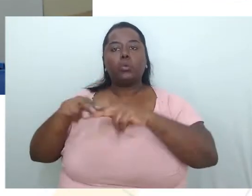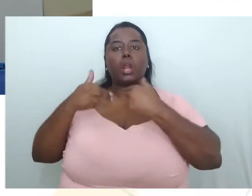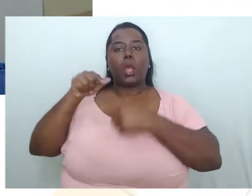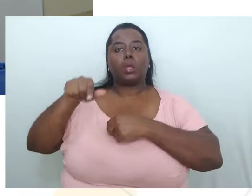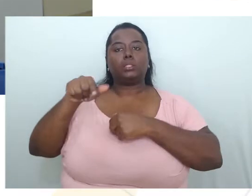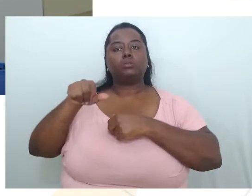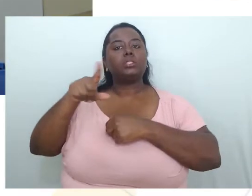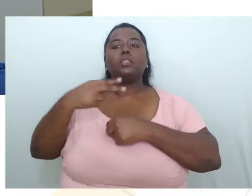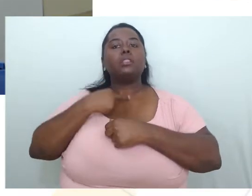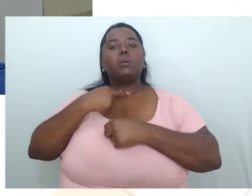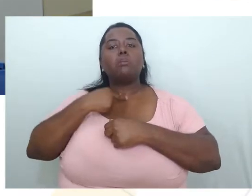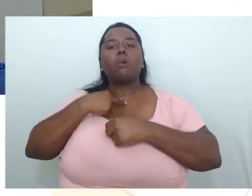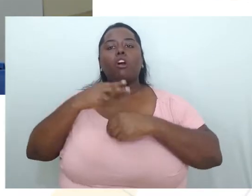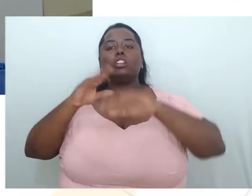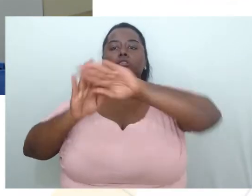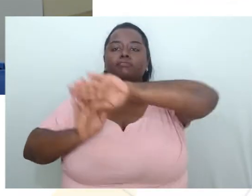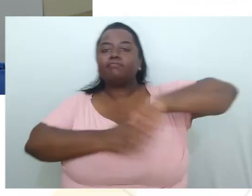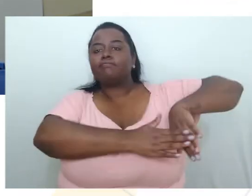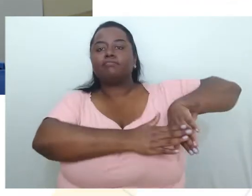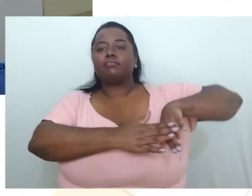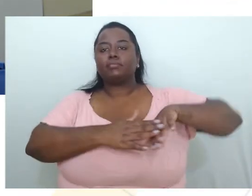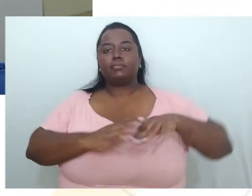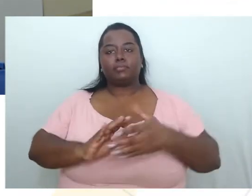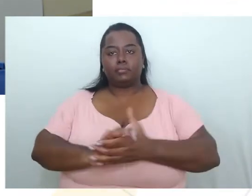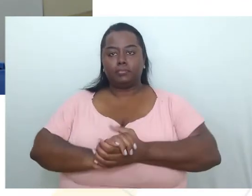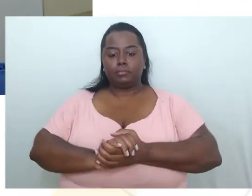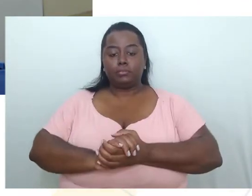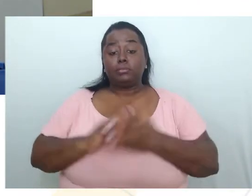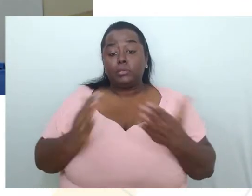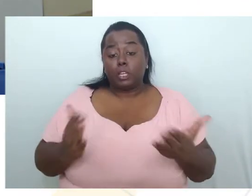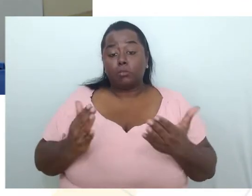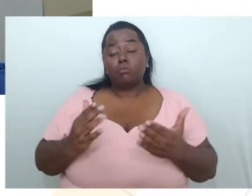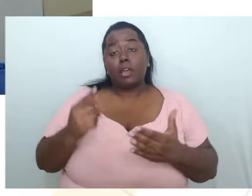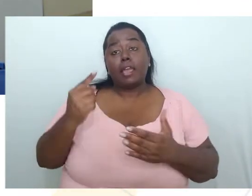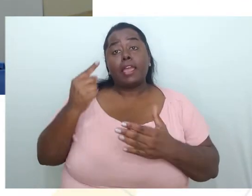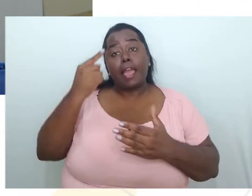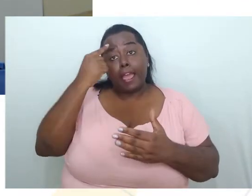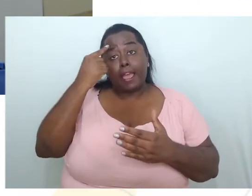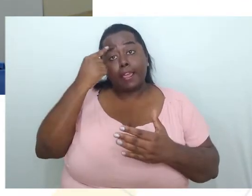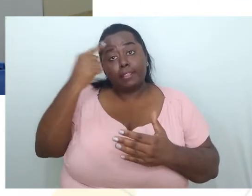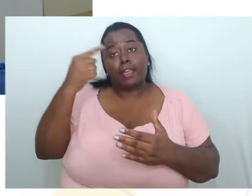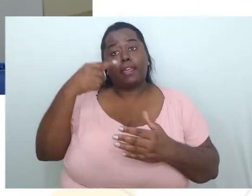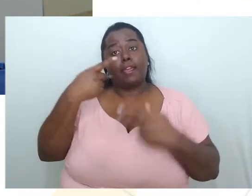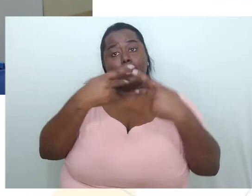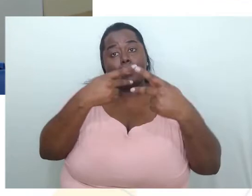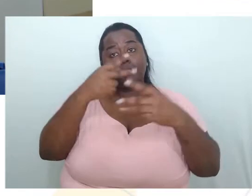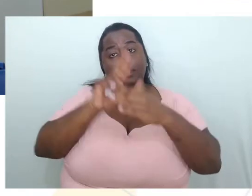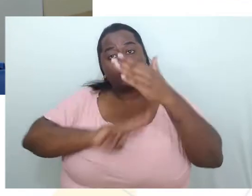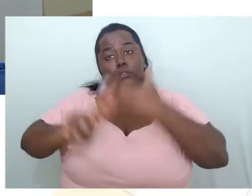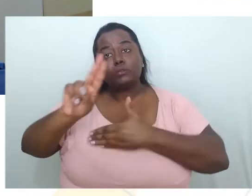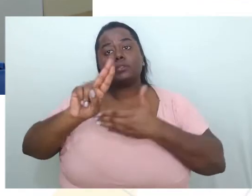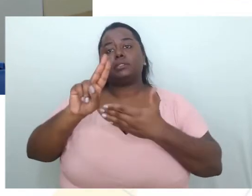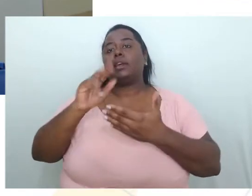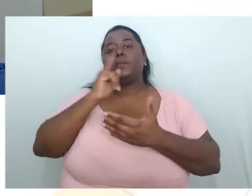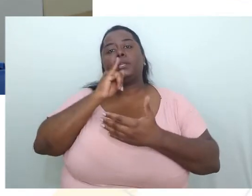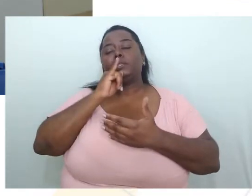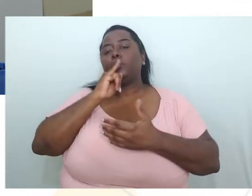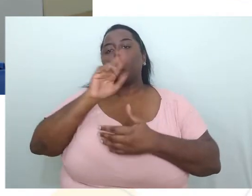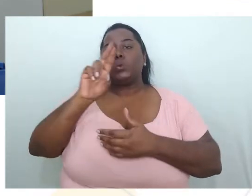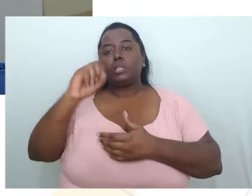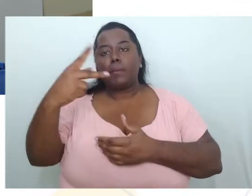some way so the idea of organizations such as USP and the Open University